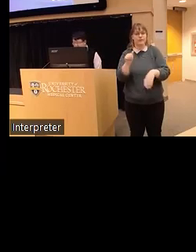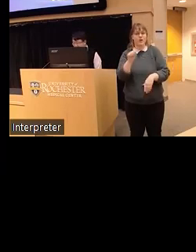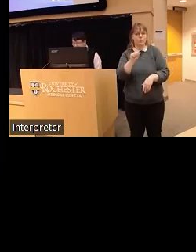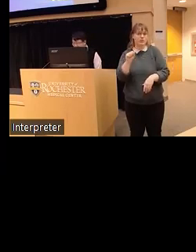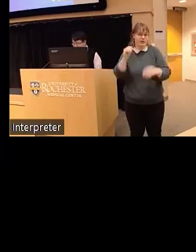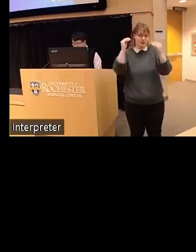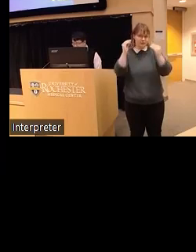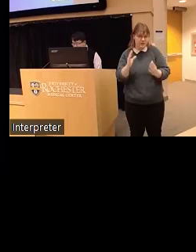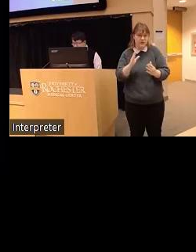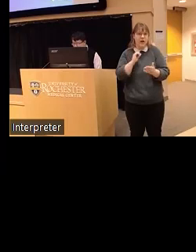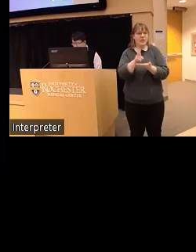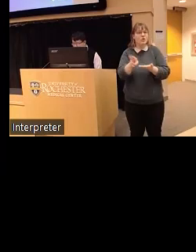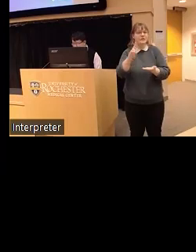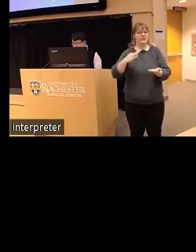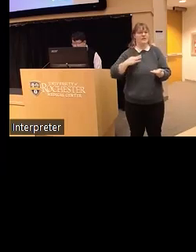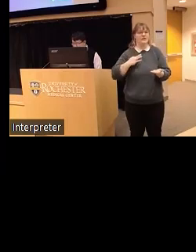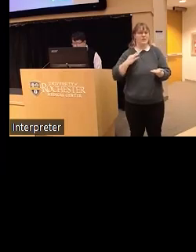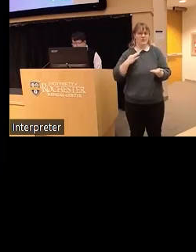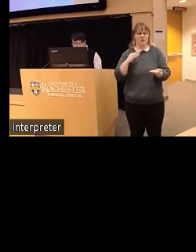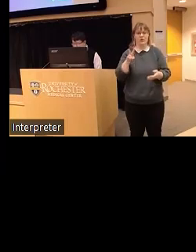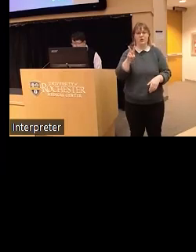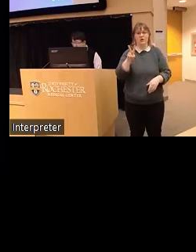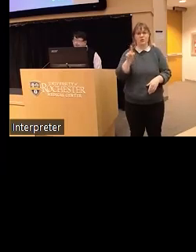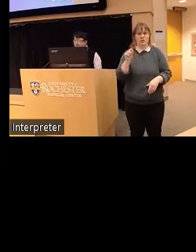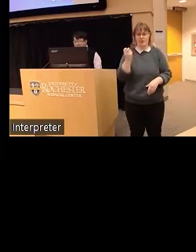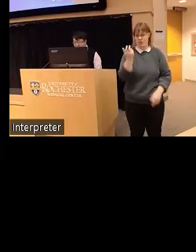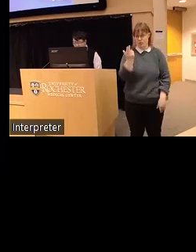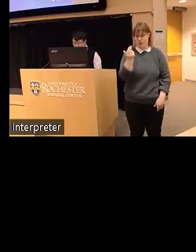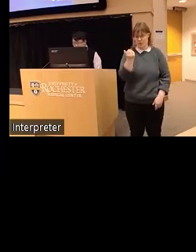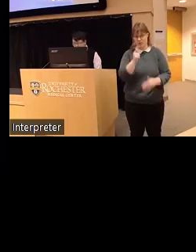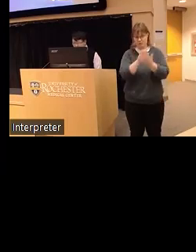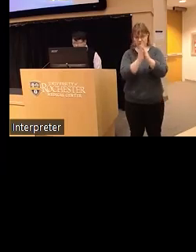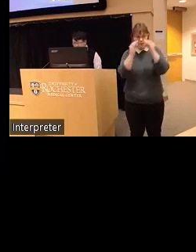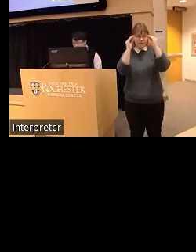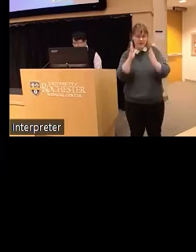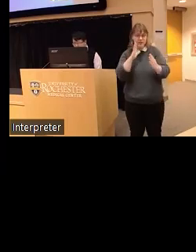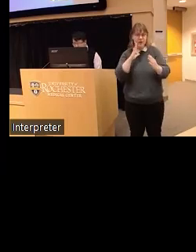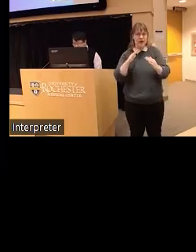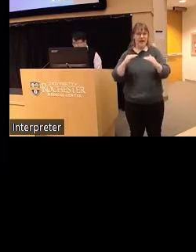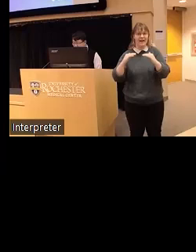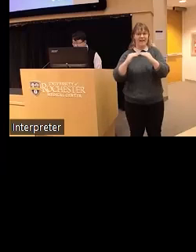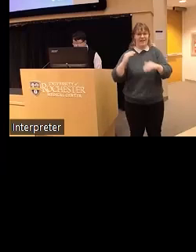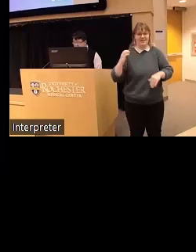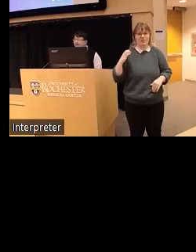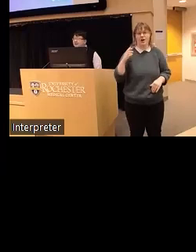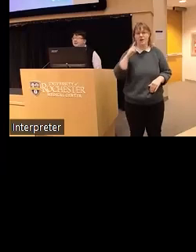to University of Pittsburgh in 2013 to become professor and vice chair for pain medicine in